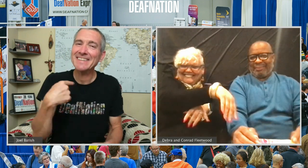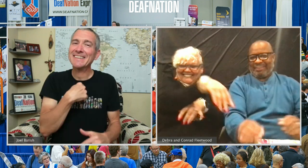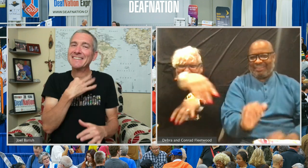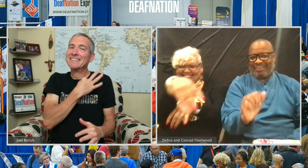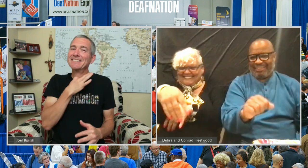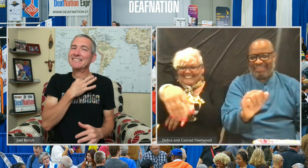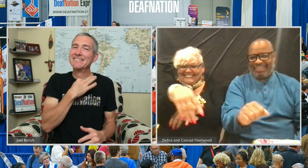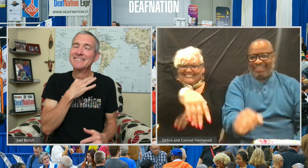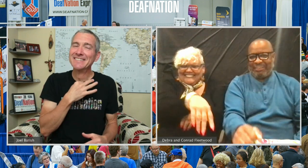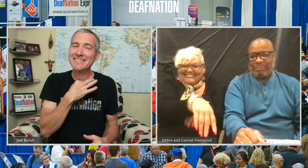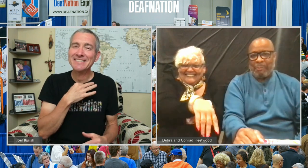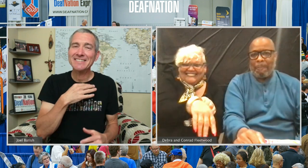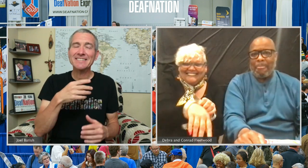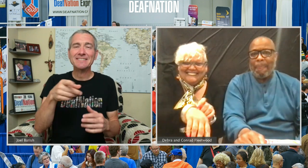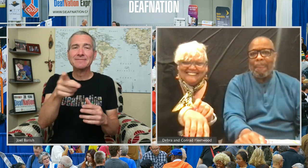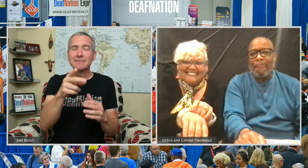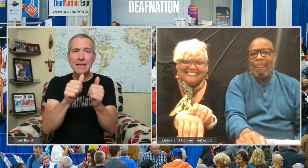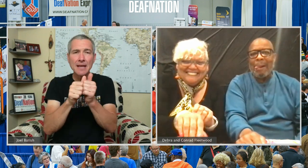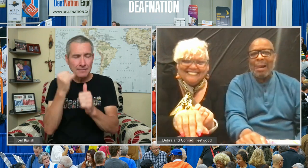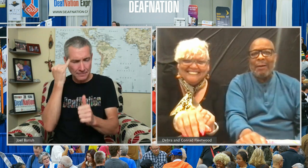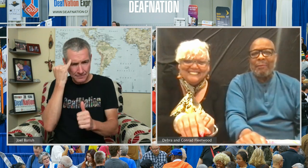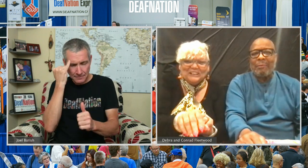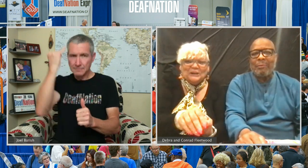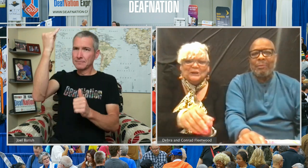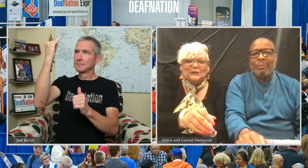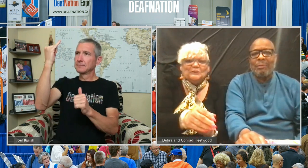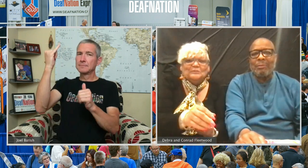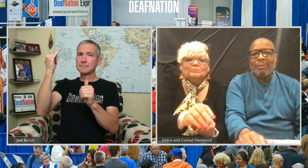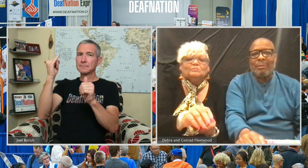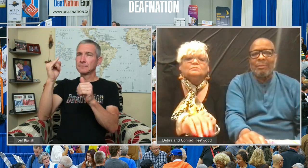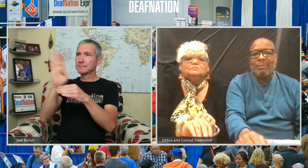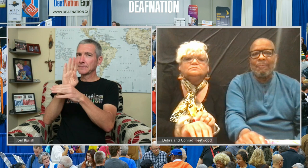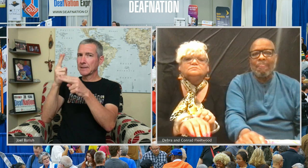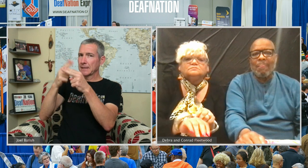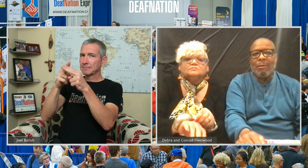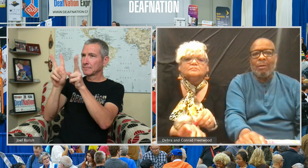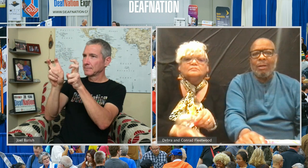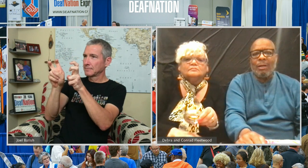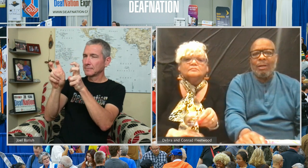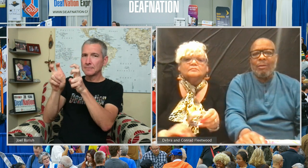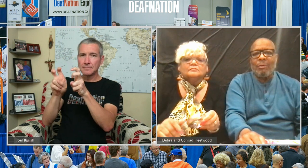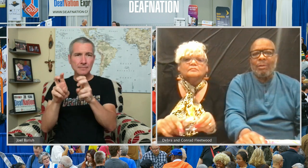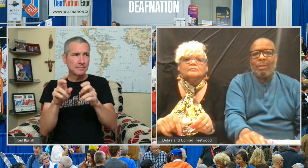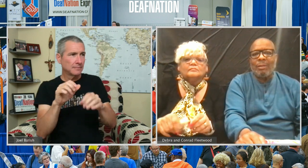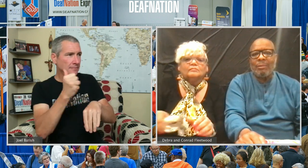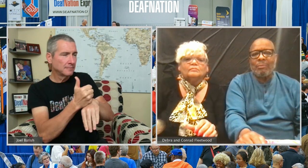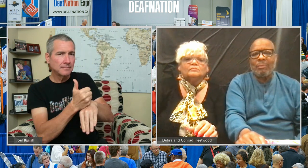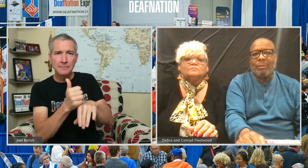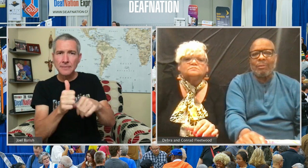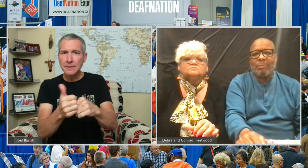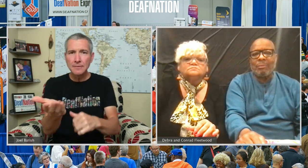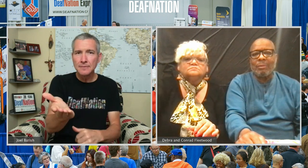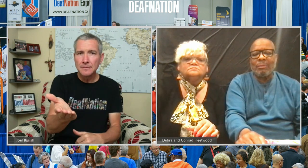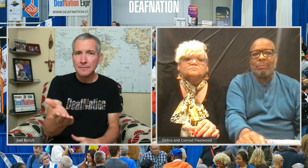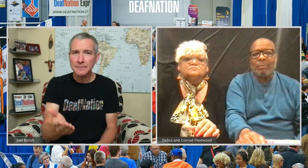I’m curious. How did you come up with the idea of your business name, and start it?